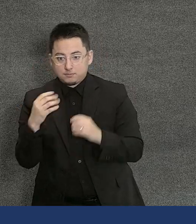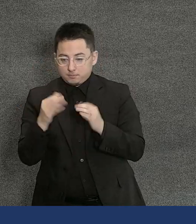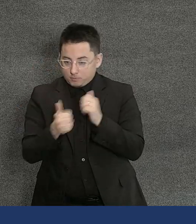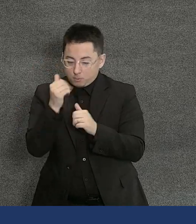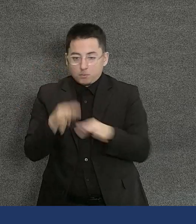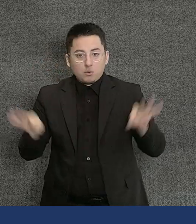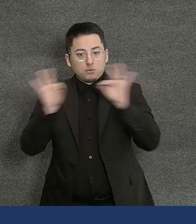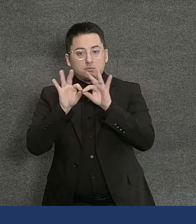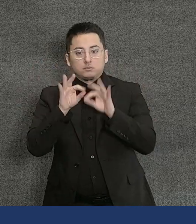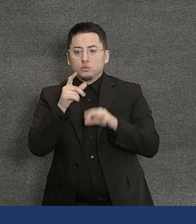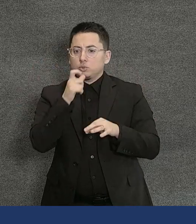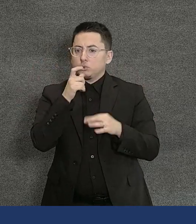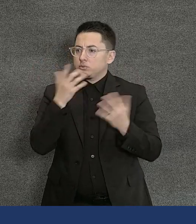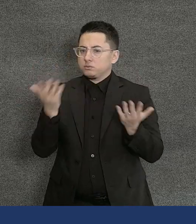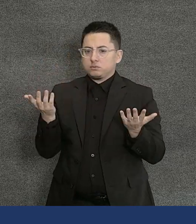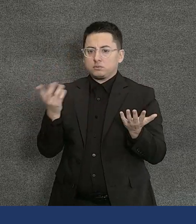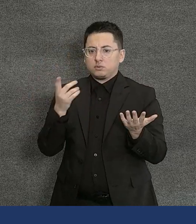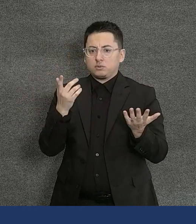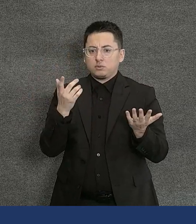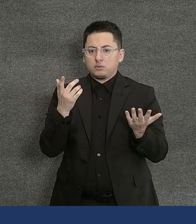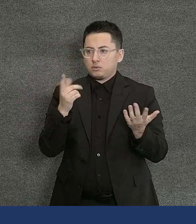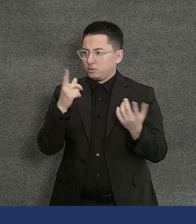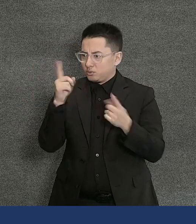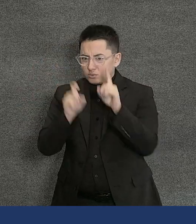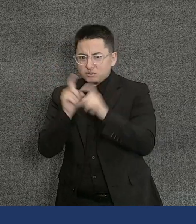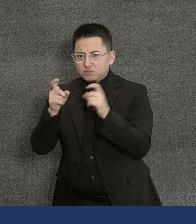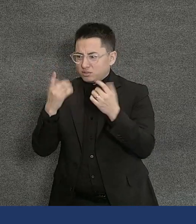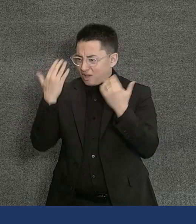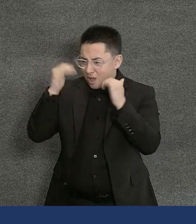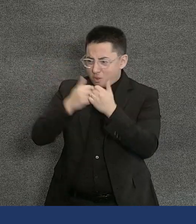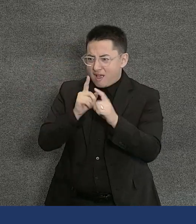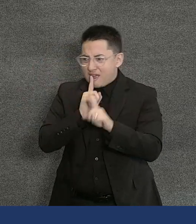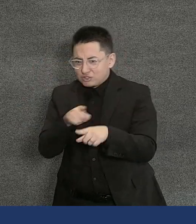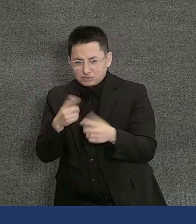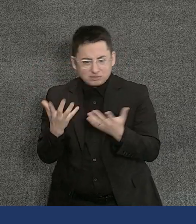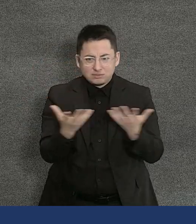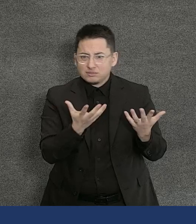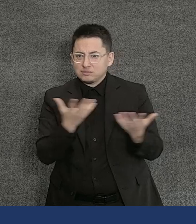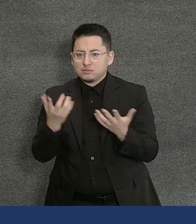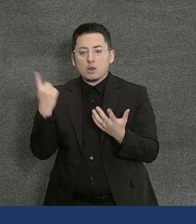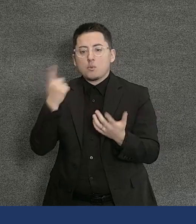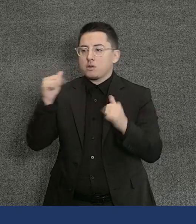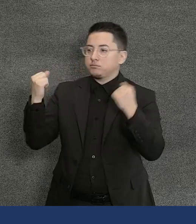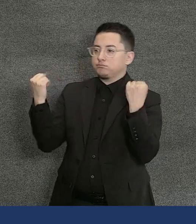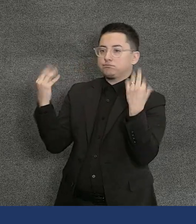to get their questions answered in a language that connects and makes sense for them.